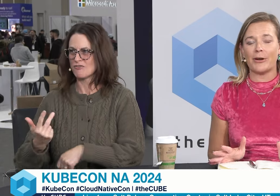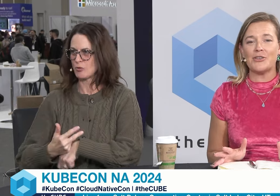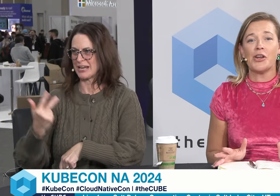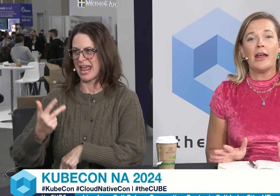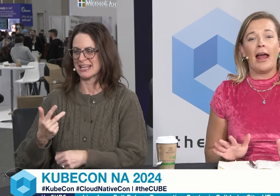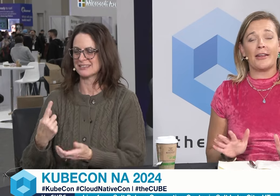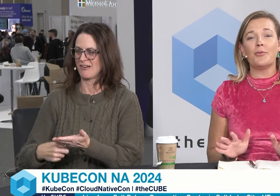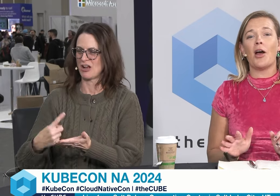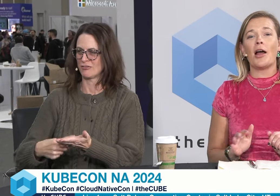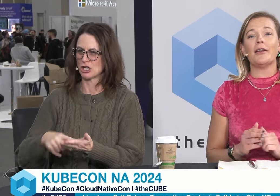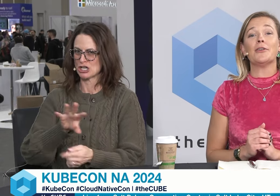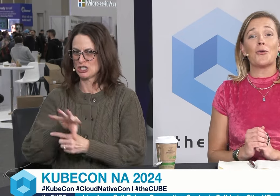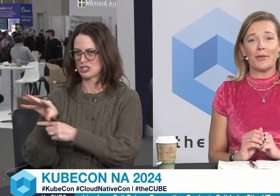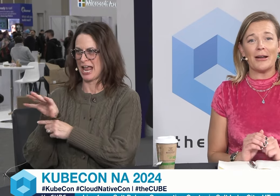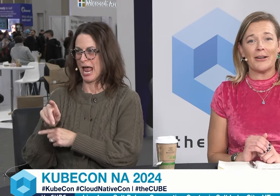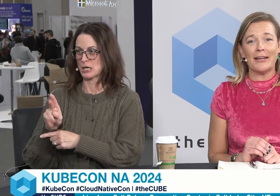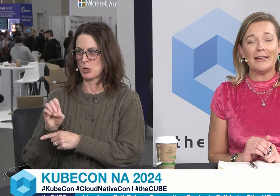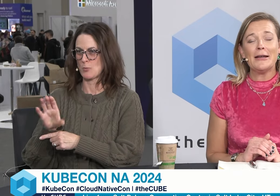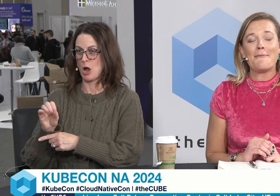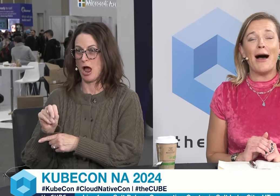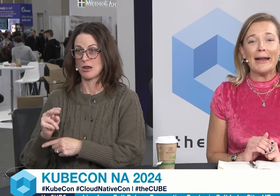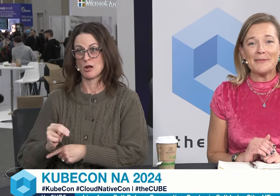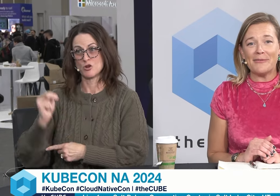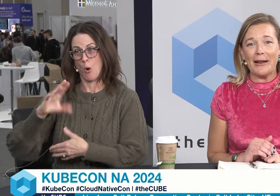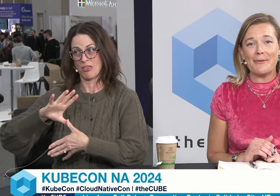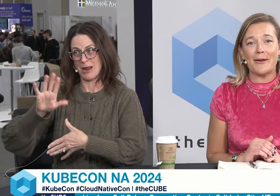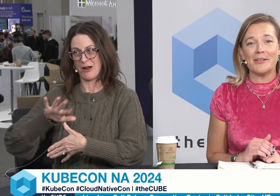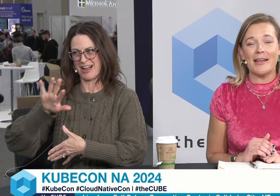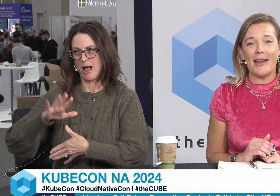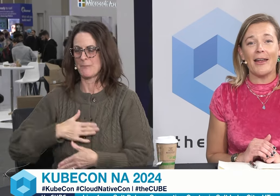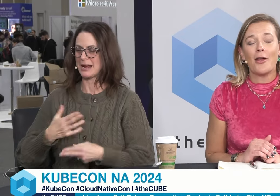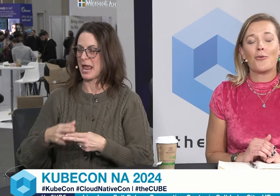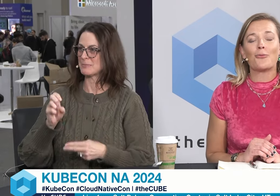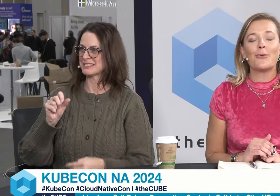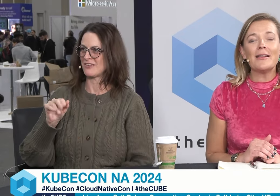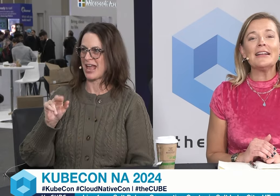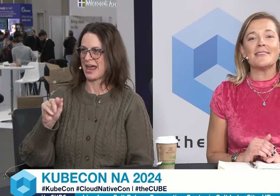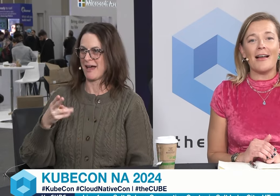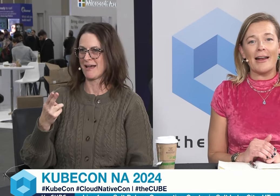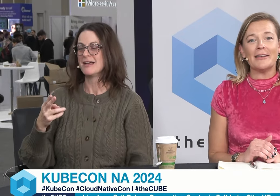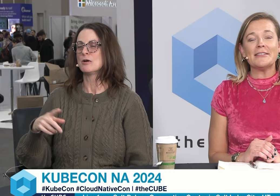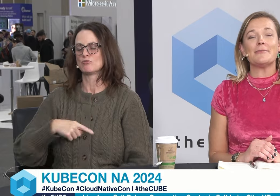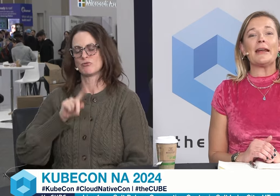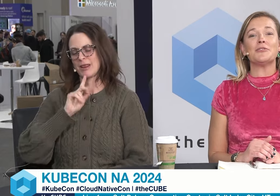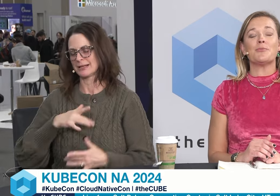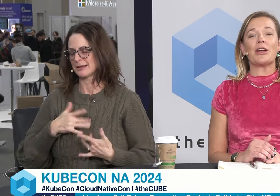of coverage at KubeCon North America. My name's Savannah Peterson. Really delighted to be able